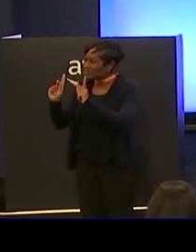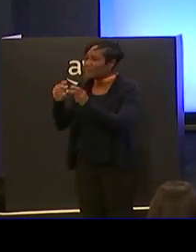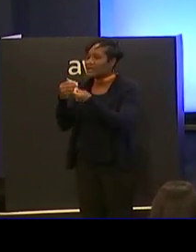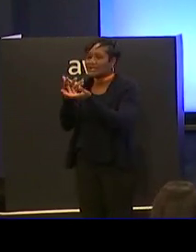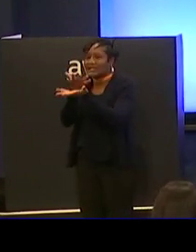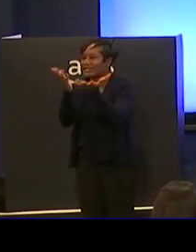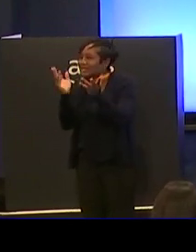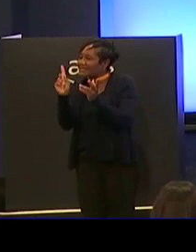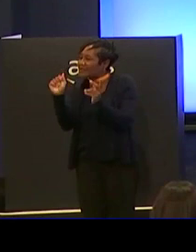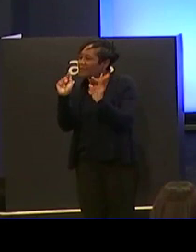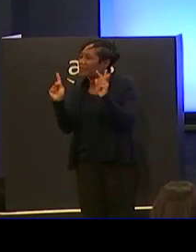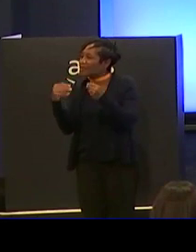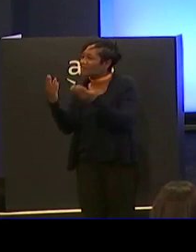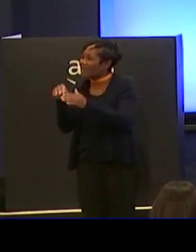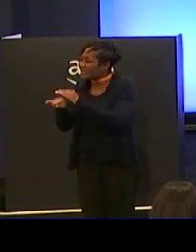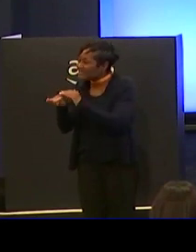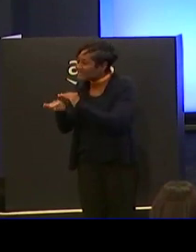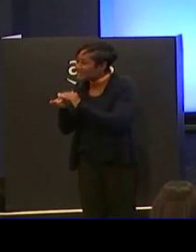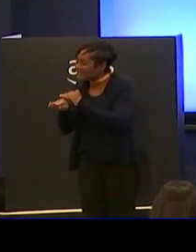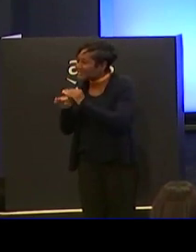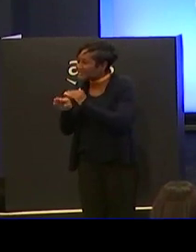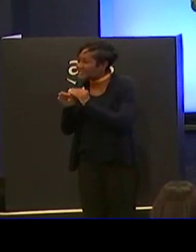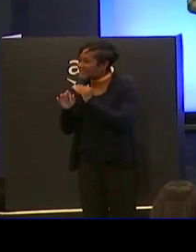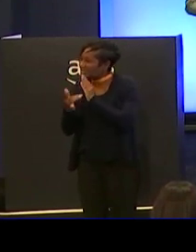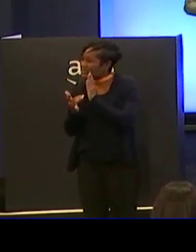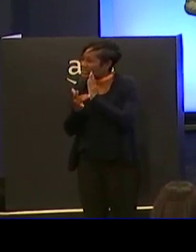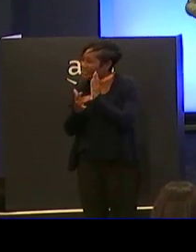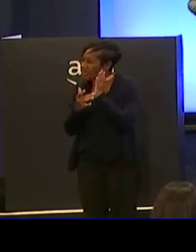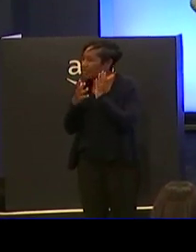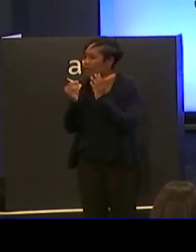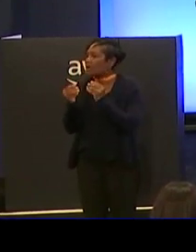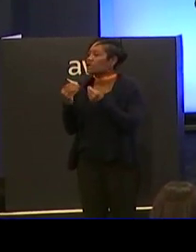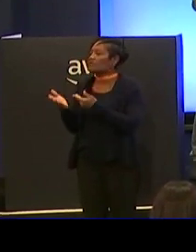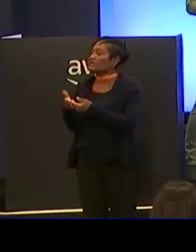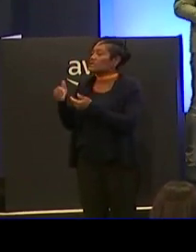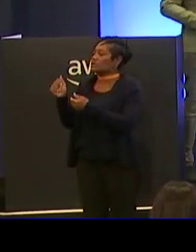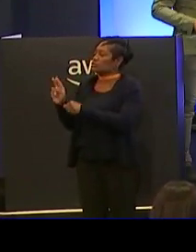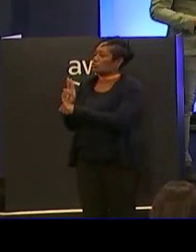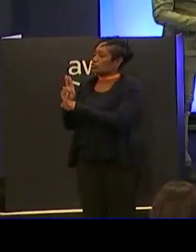to this technology and make it easier for them to use this technology.